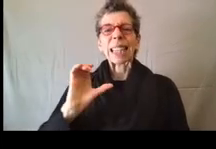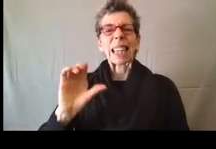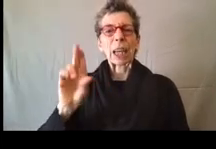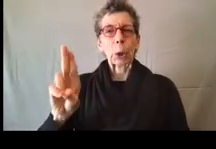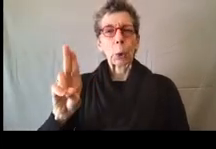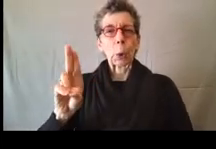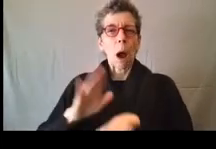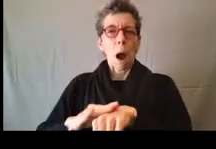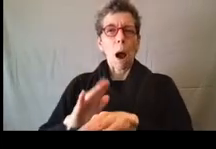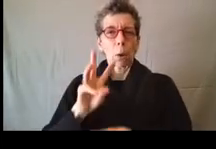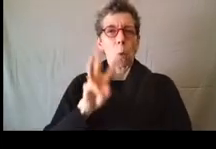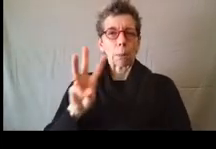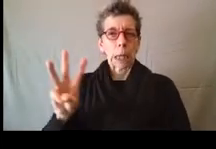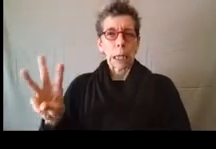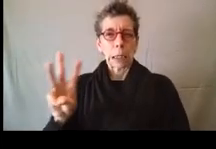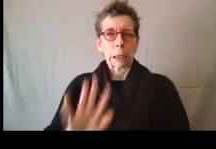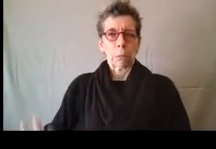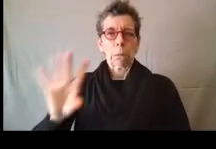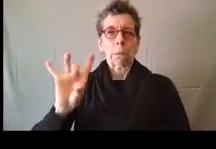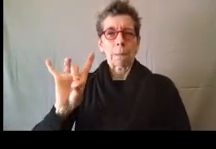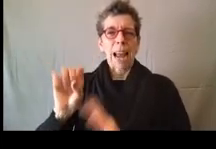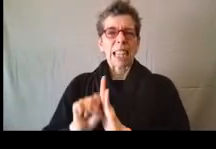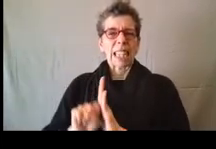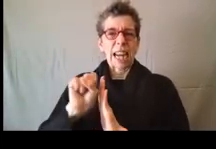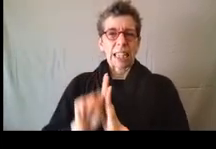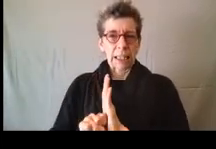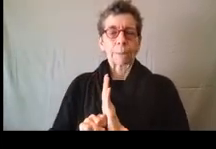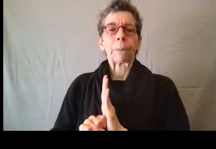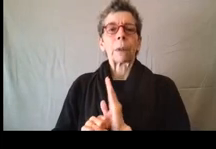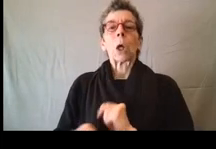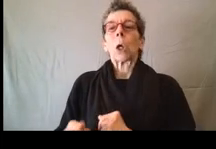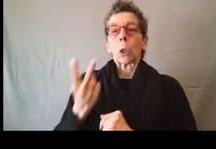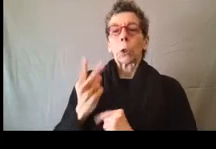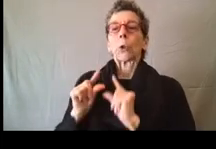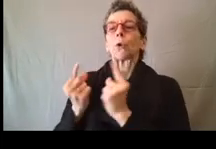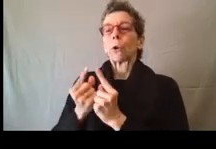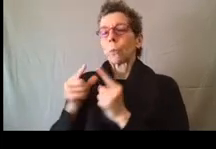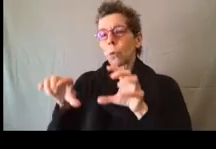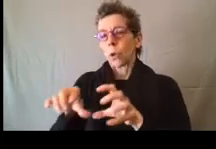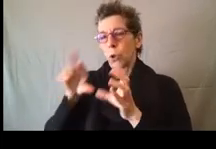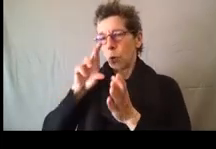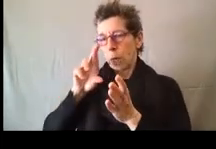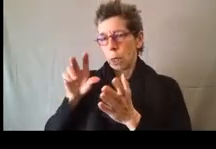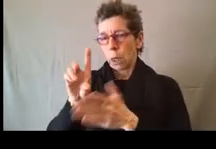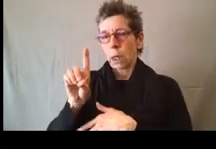across our 8 state region. We had two groups conducting data collection. We had PAR teams